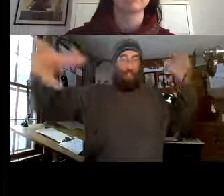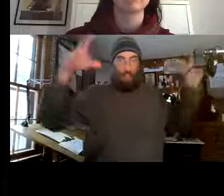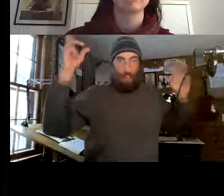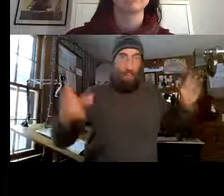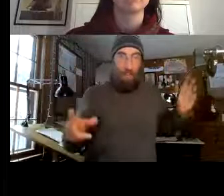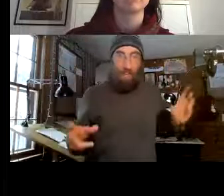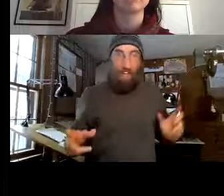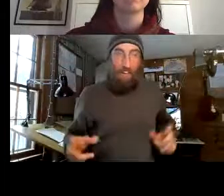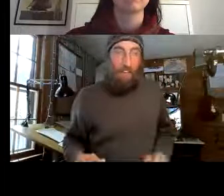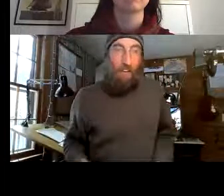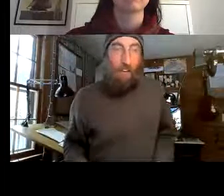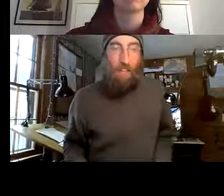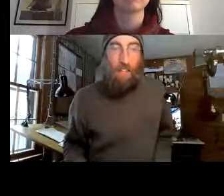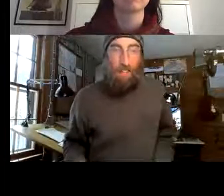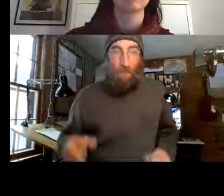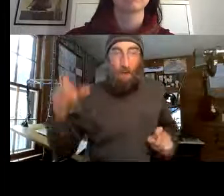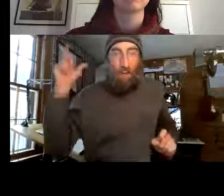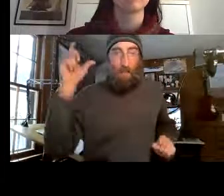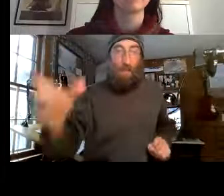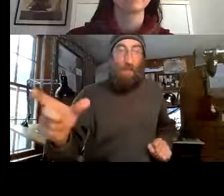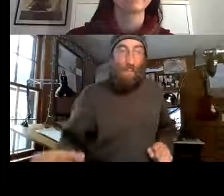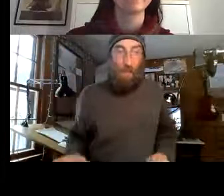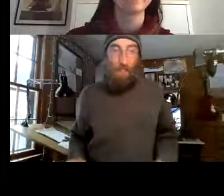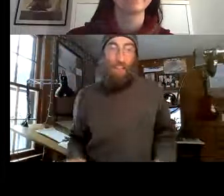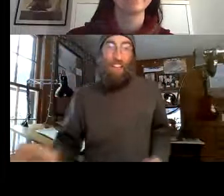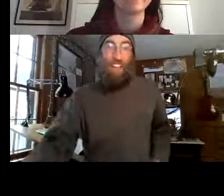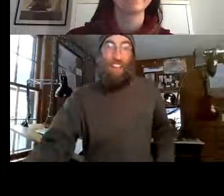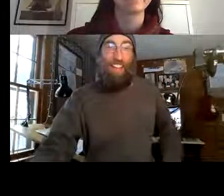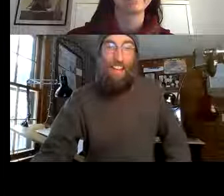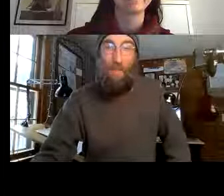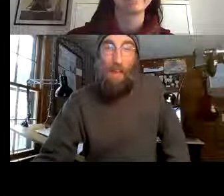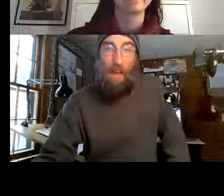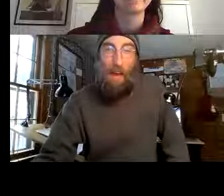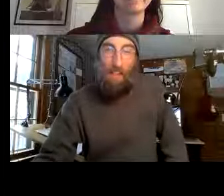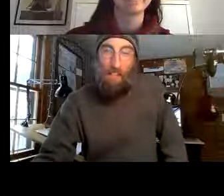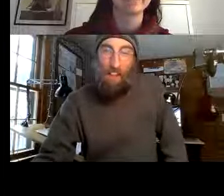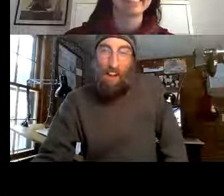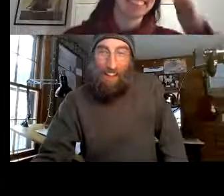of course, as I cartoon this, I have to now go research what arithmetic books looked like at the time, and how math was taught.